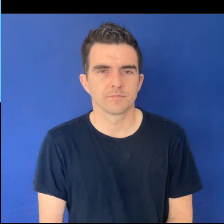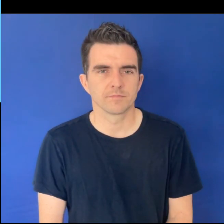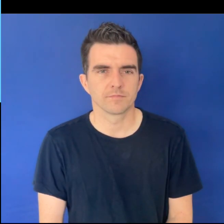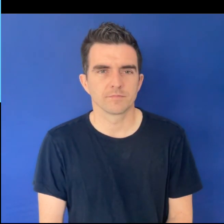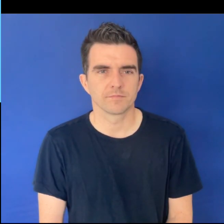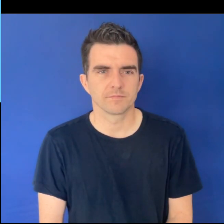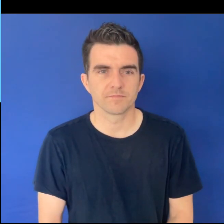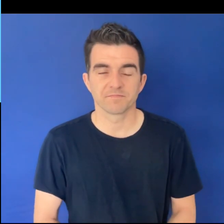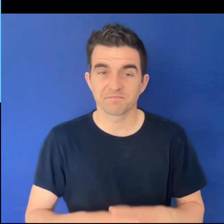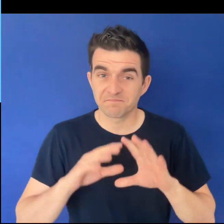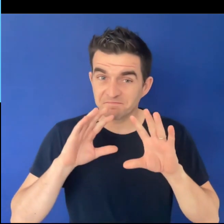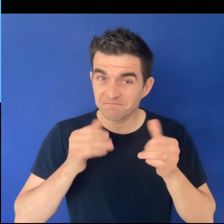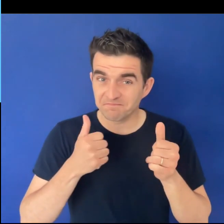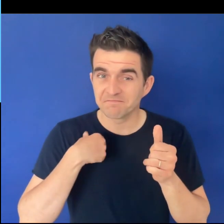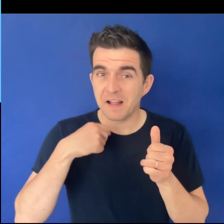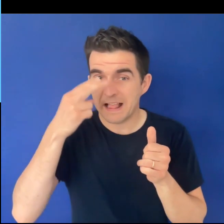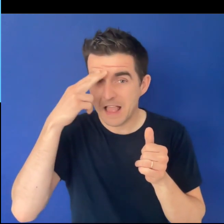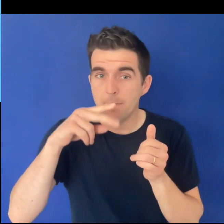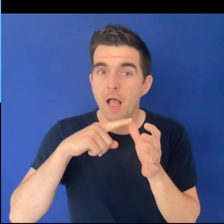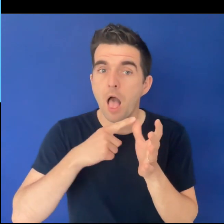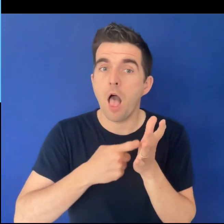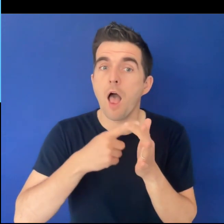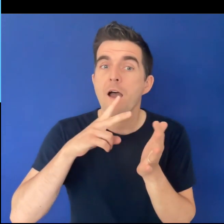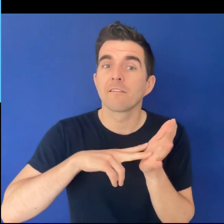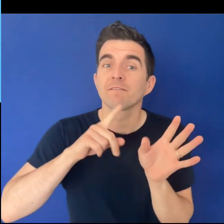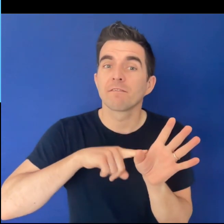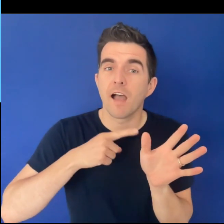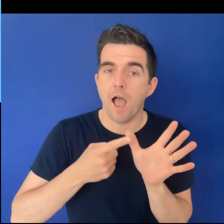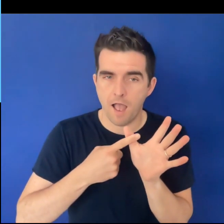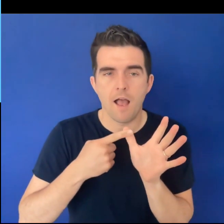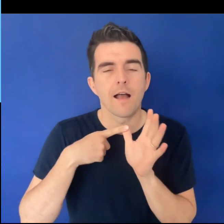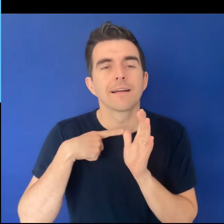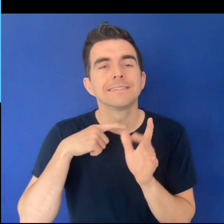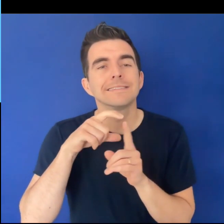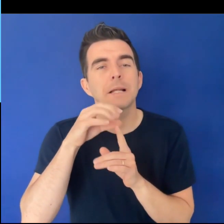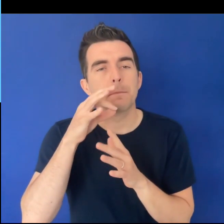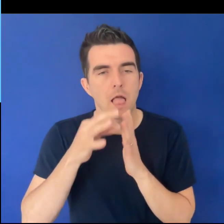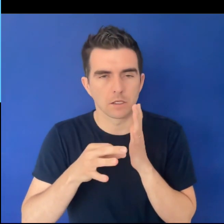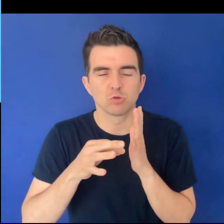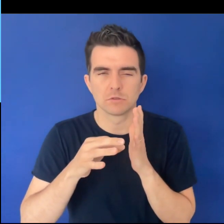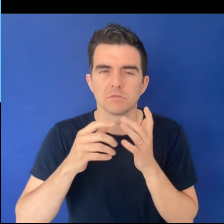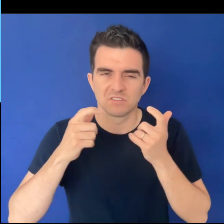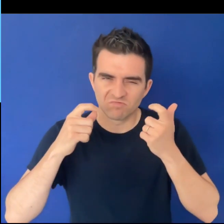Hi everyone, my name is Arevya, and I’m a disabled and chronically ill content reator from Norway,